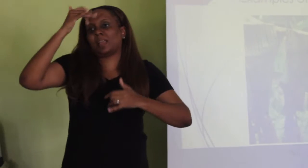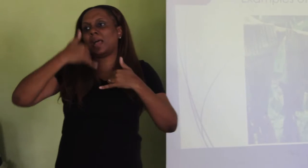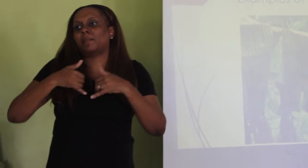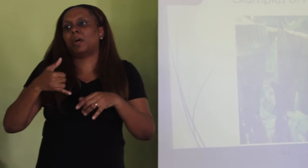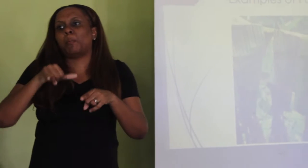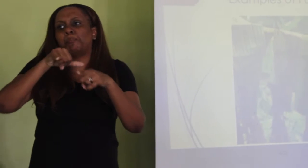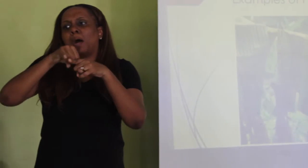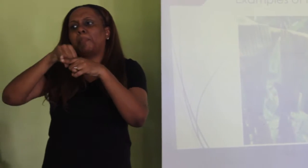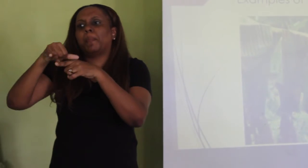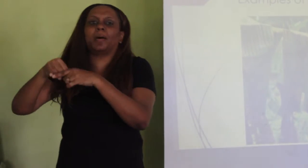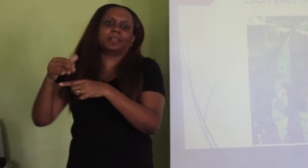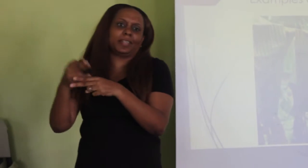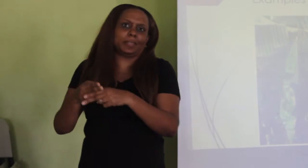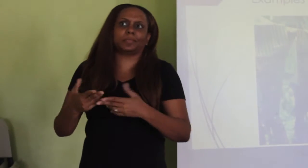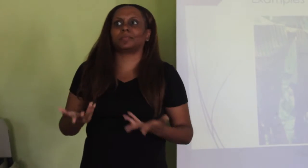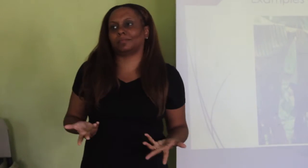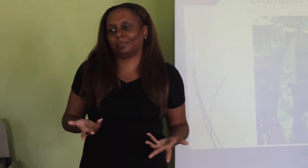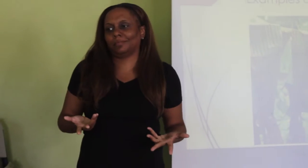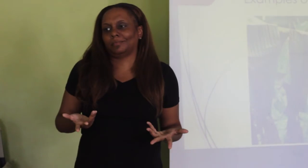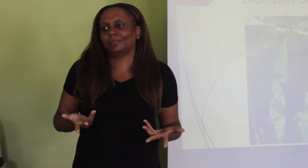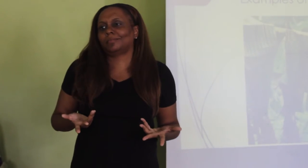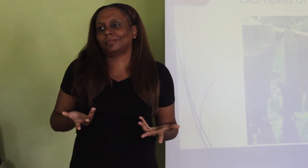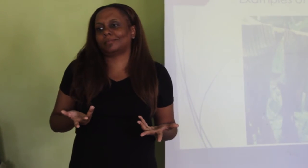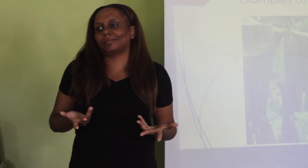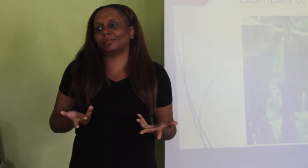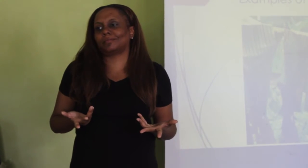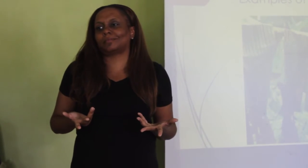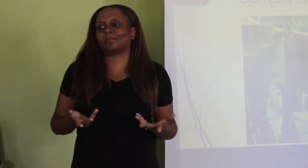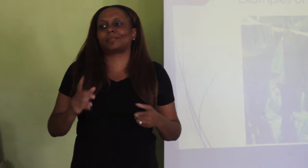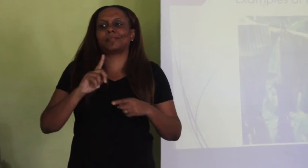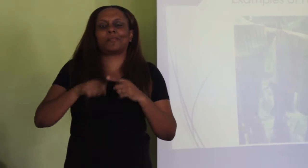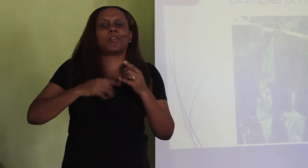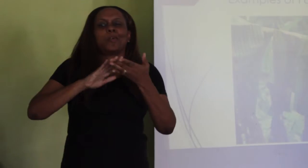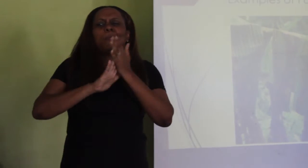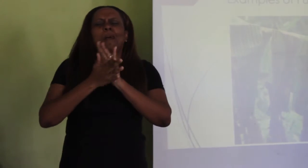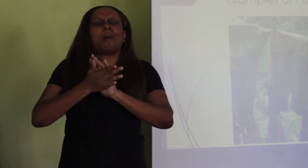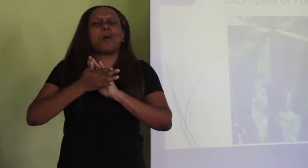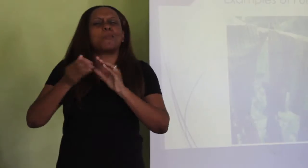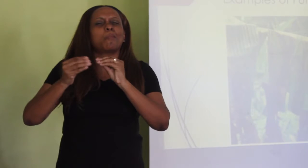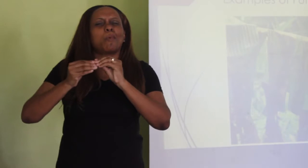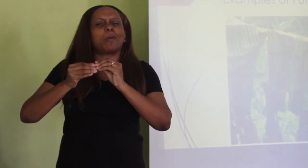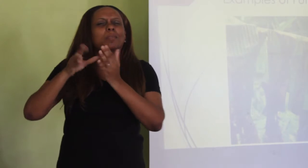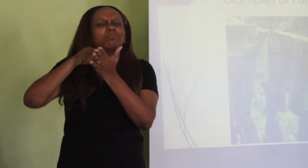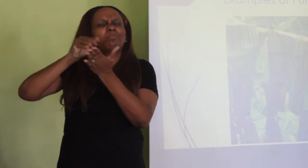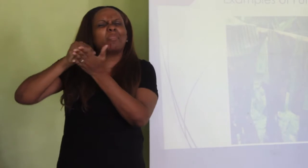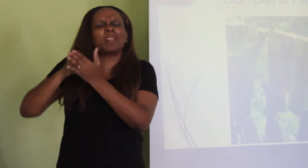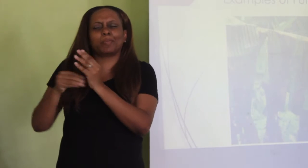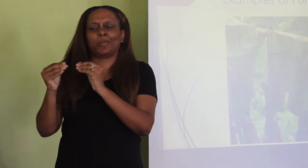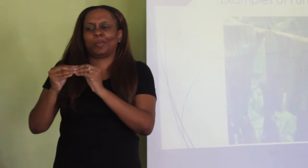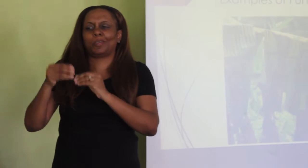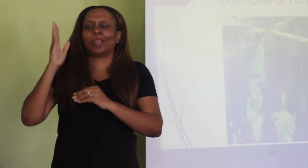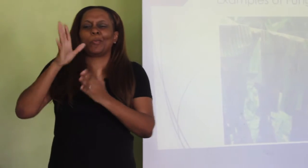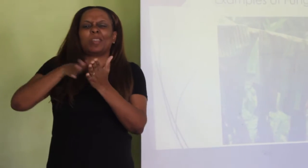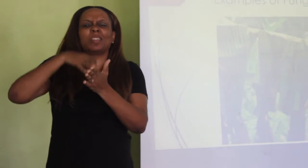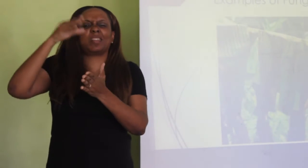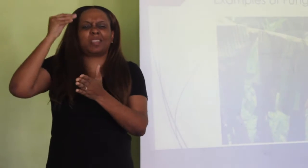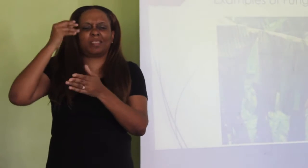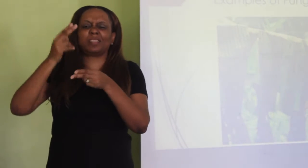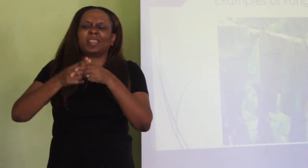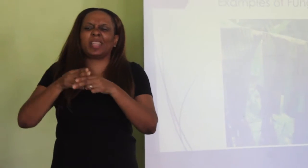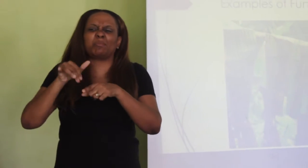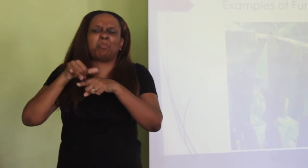and as you become more um more studious then you will eventually learn the names of the